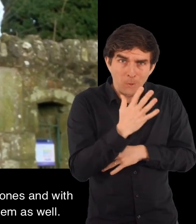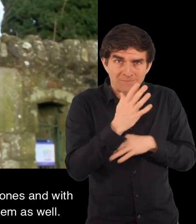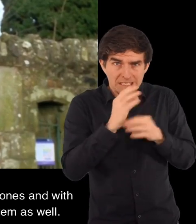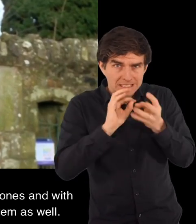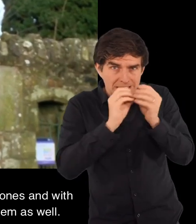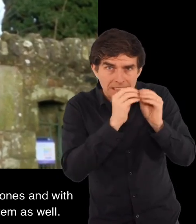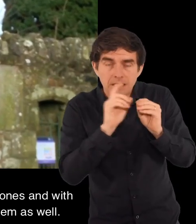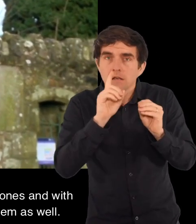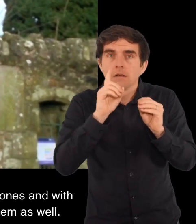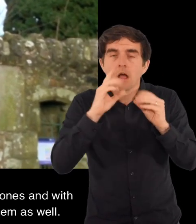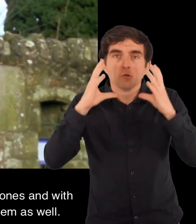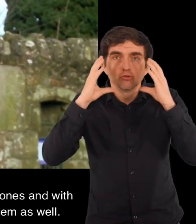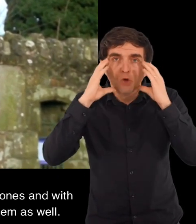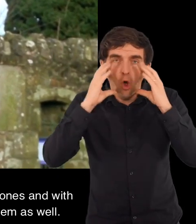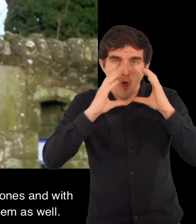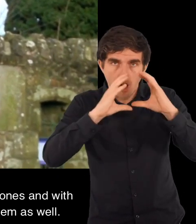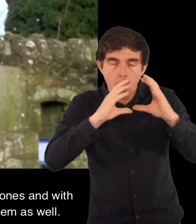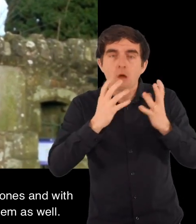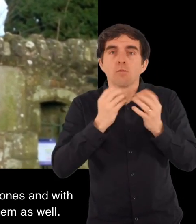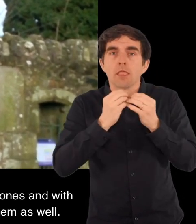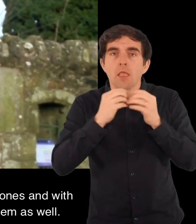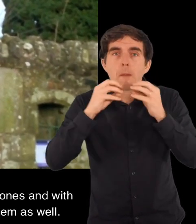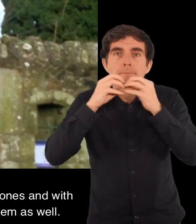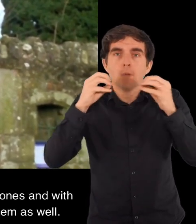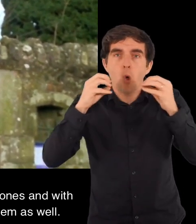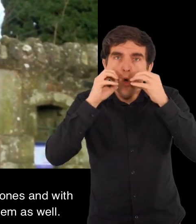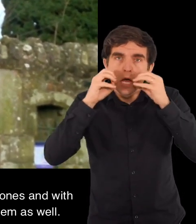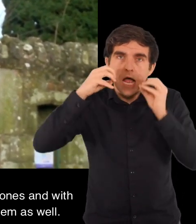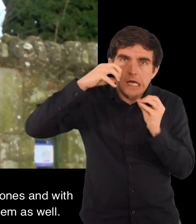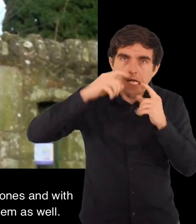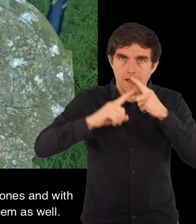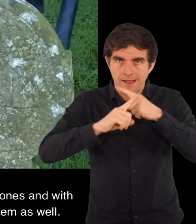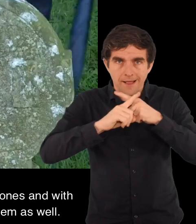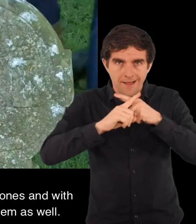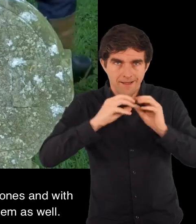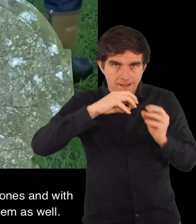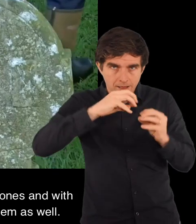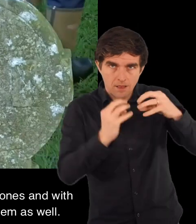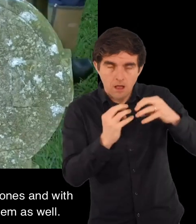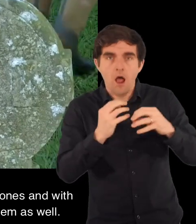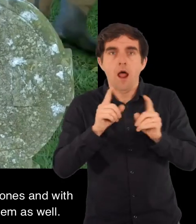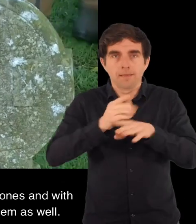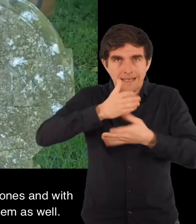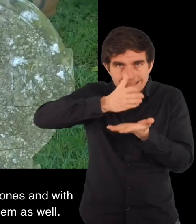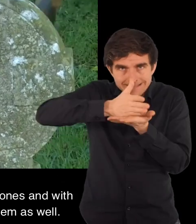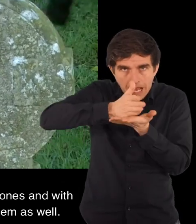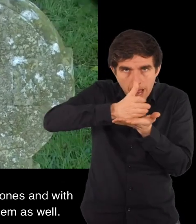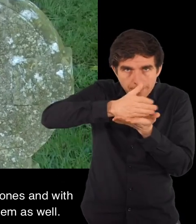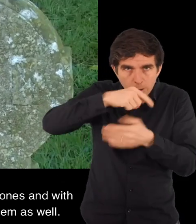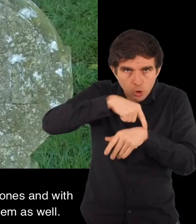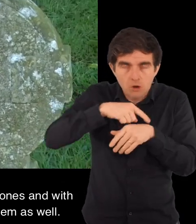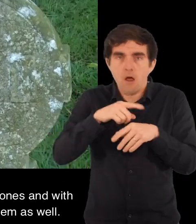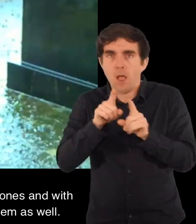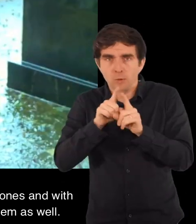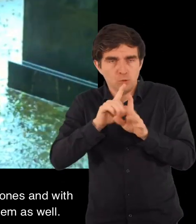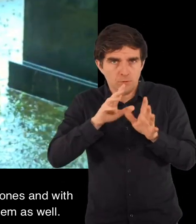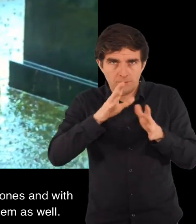Especially with the skull and crossbones and with the timer and with the coffin on them as well.